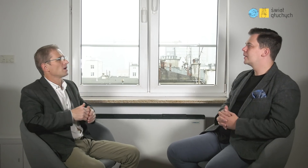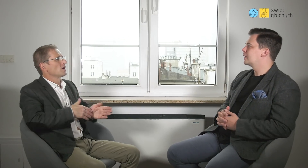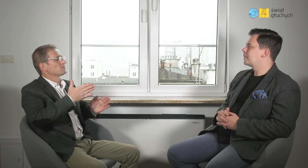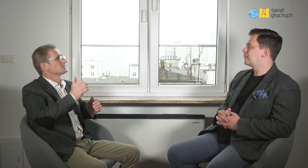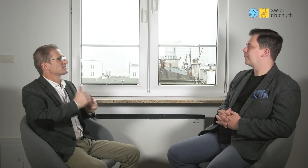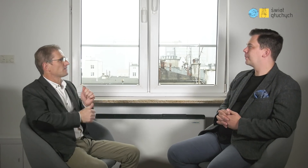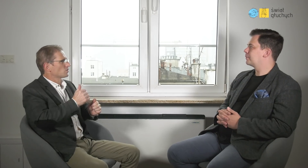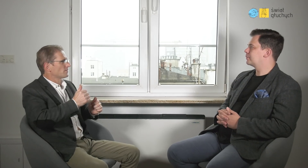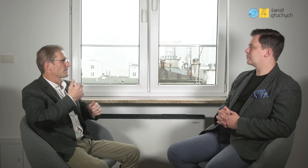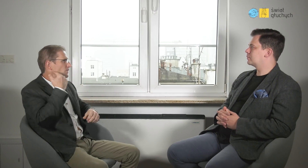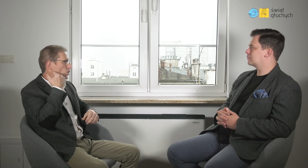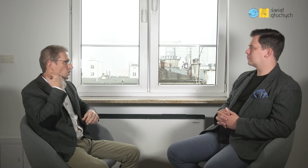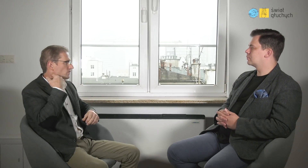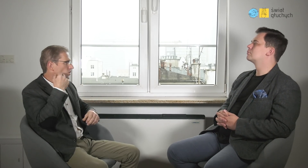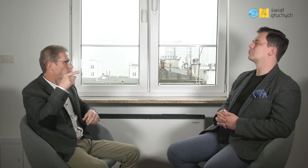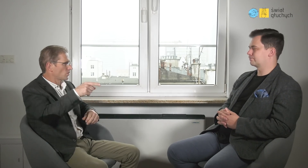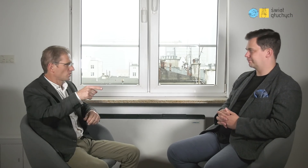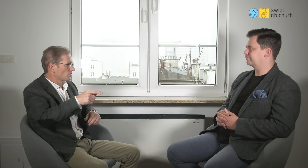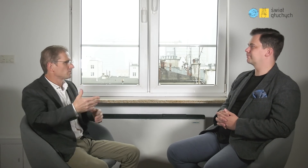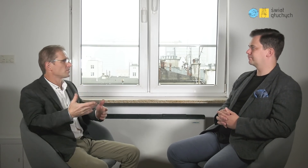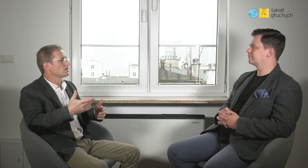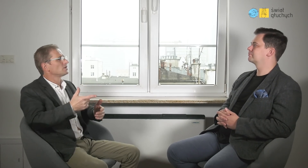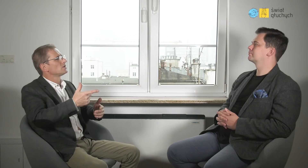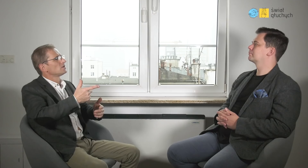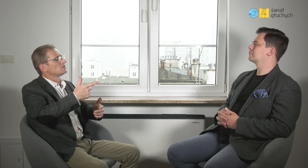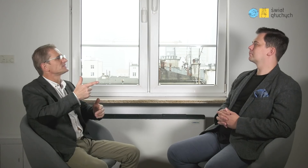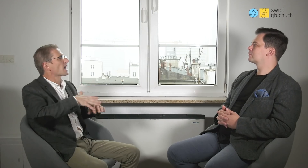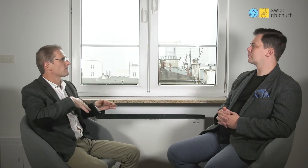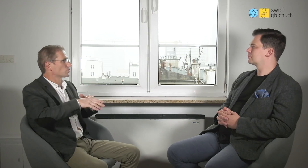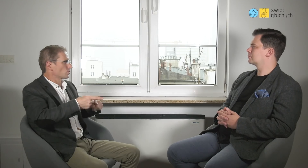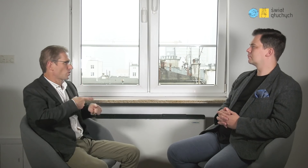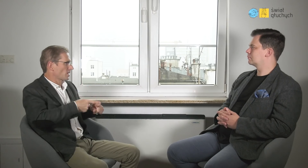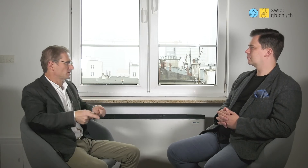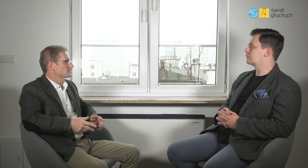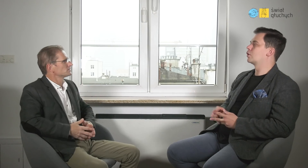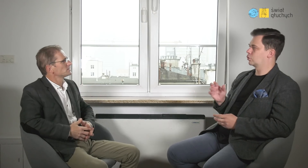I finished vocational school in Wejherowo in the profession of a turner.